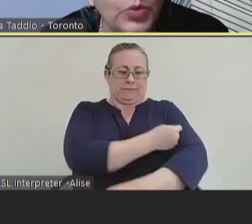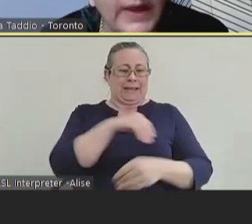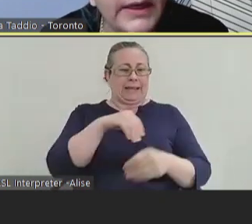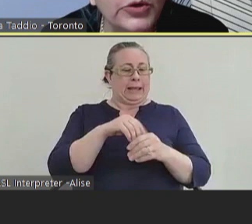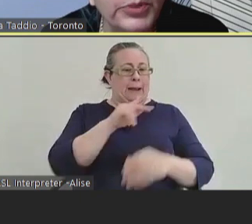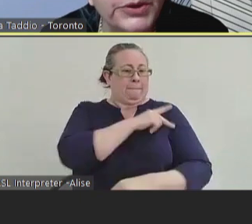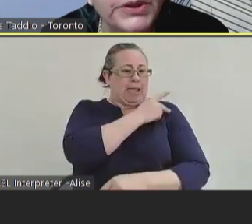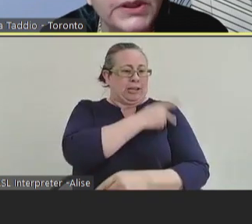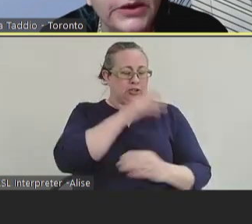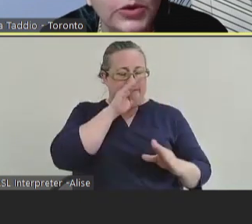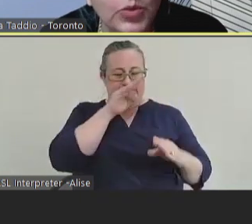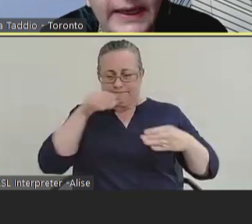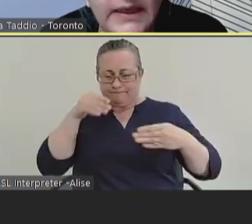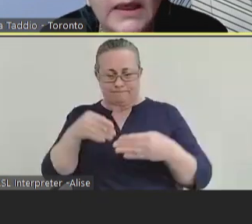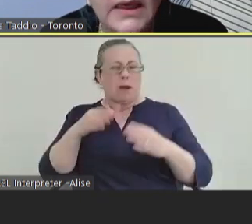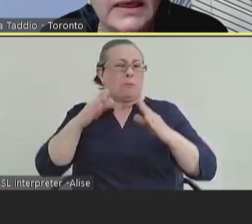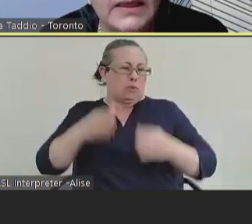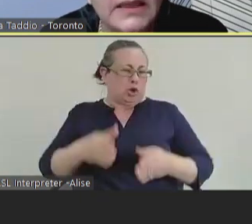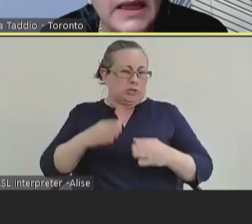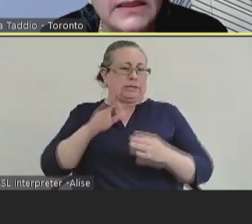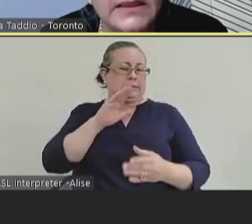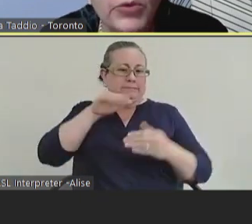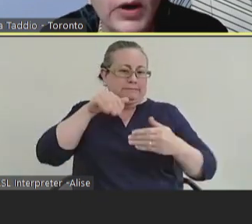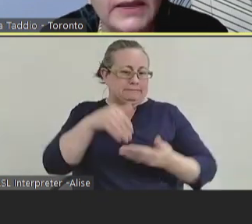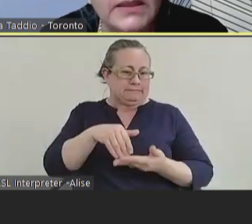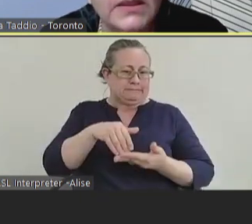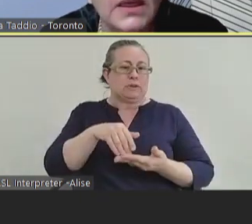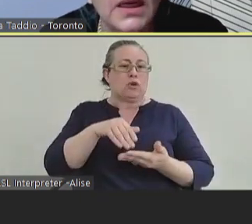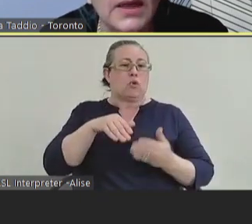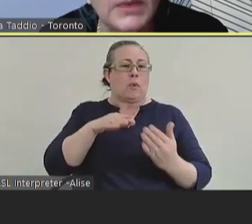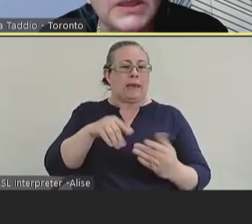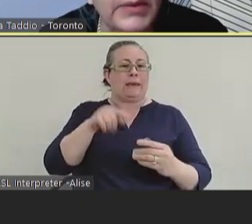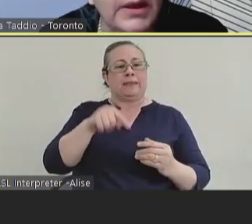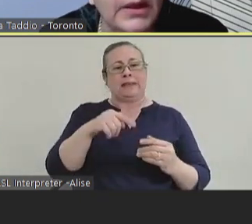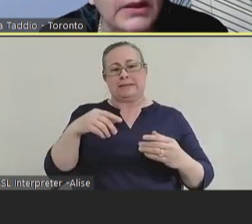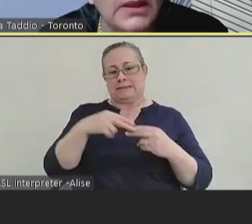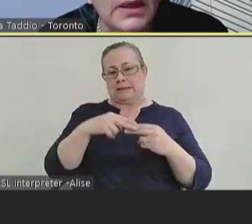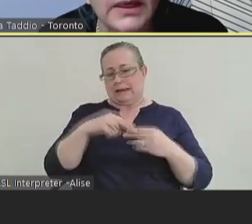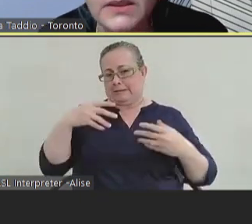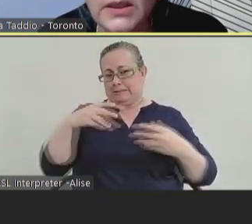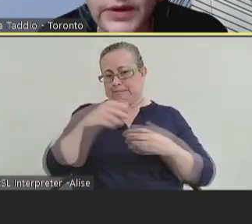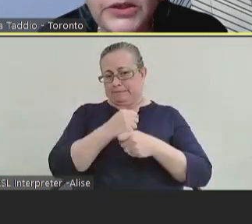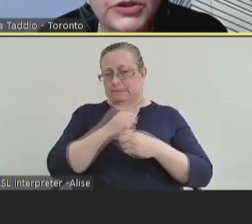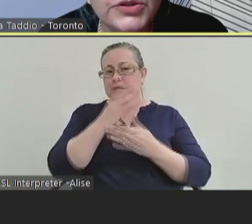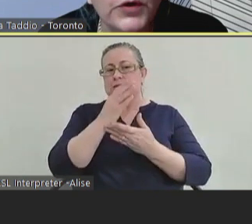way or person-centered way. And this slide summarizes some of the considerations for